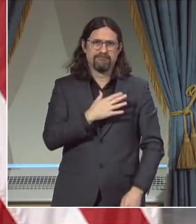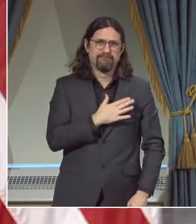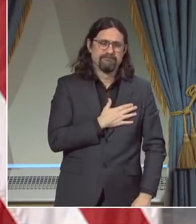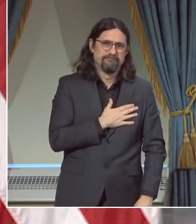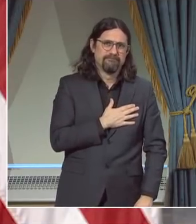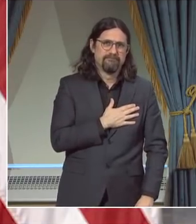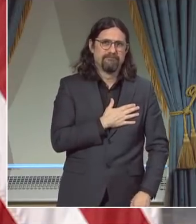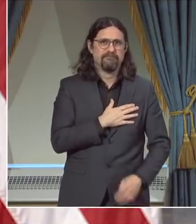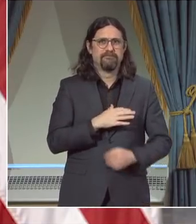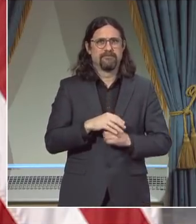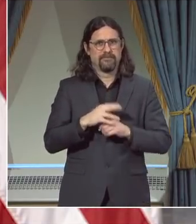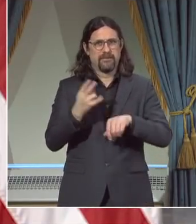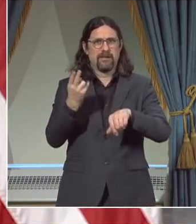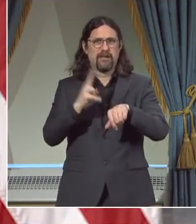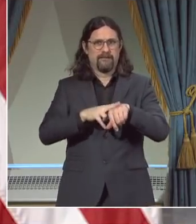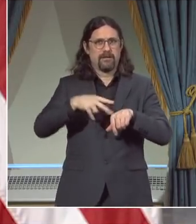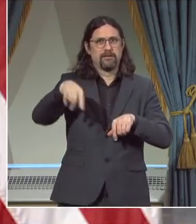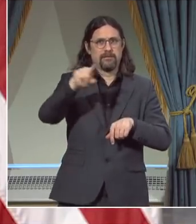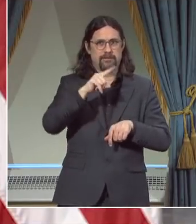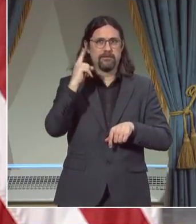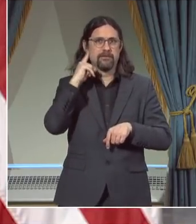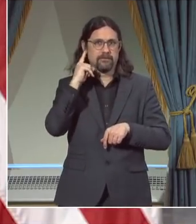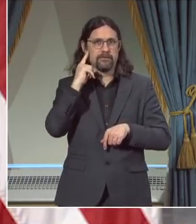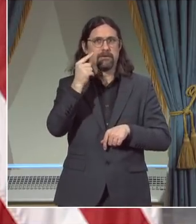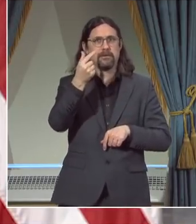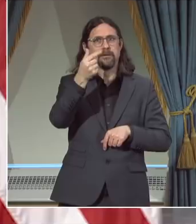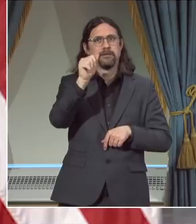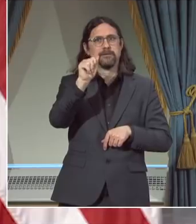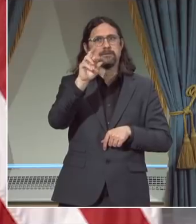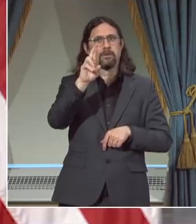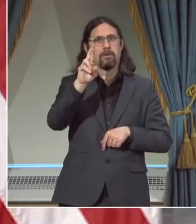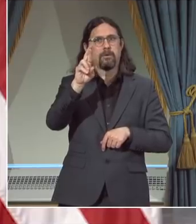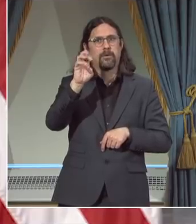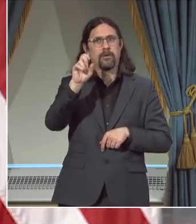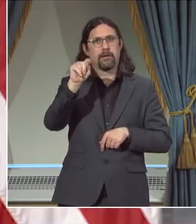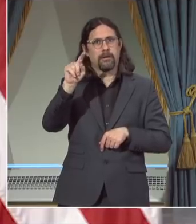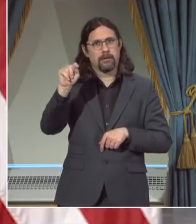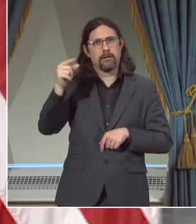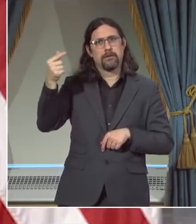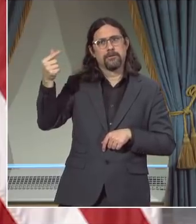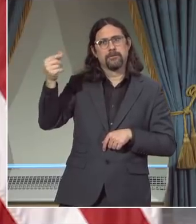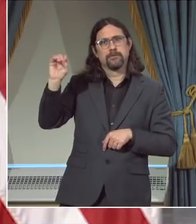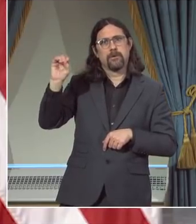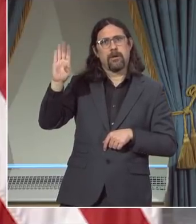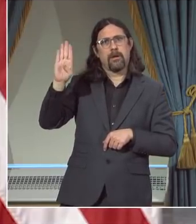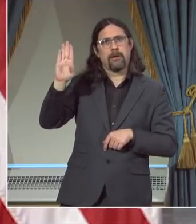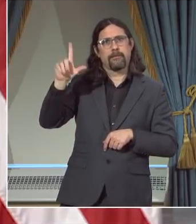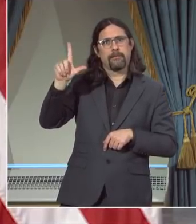YOU. WE'RE SO SORRY FOR WHAT YOU'RE EXPERIENCING. OF COURSE WE ALL HEARD THE STORY